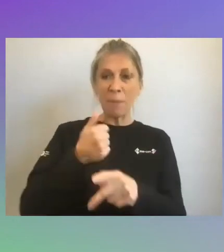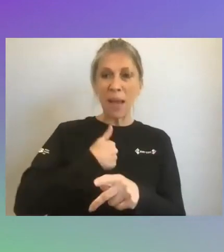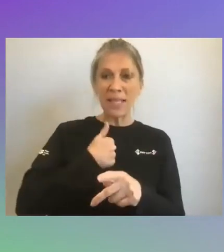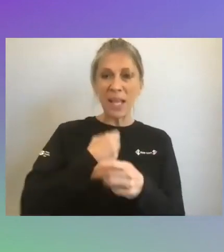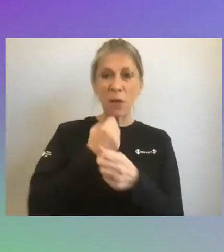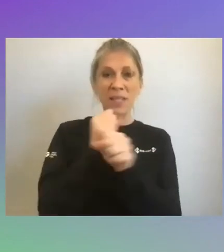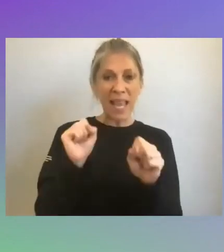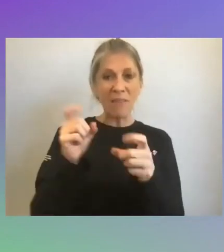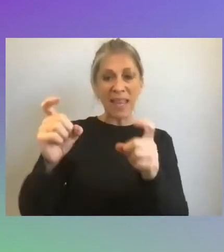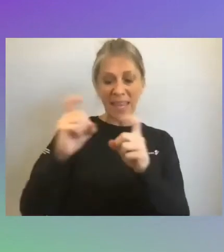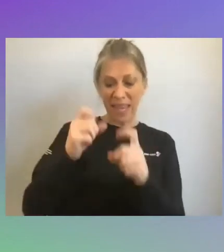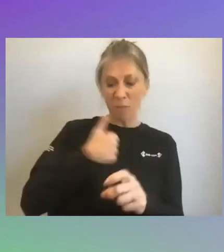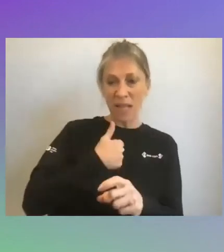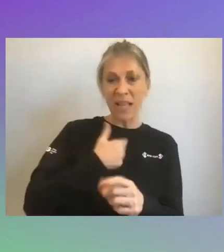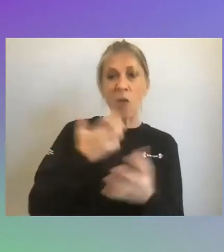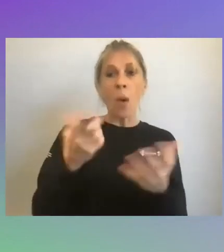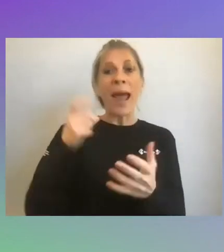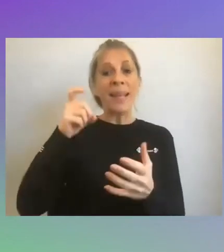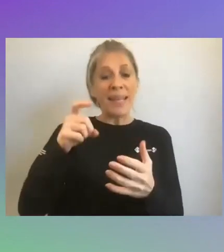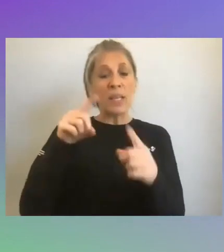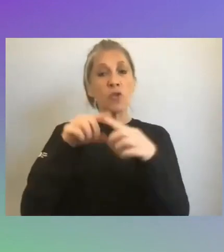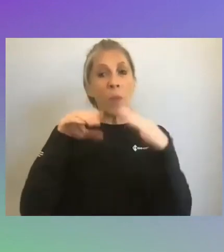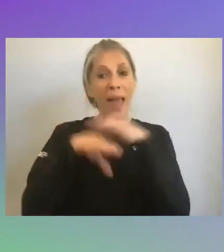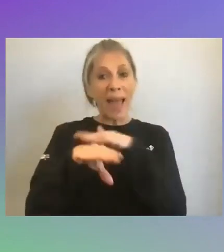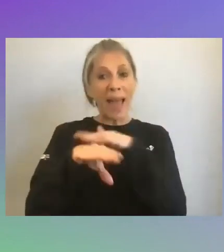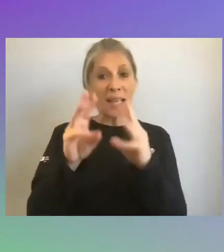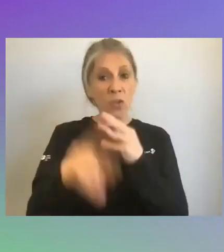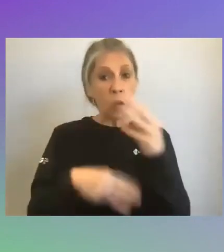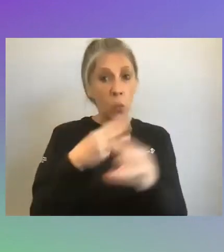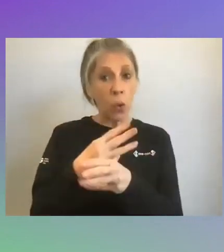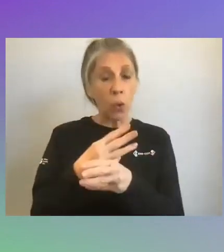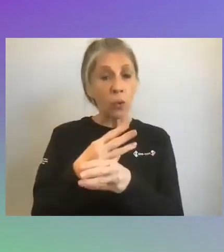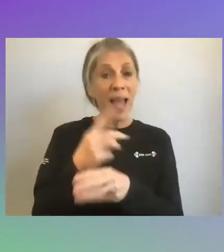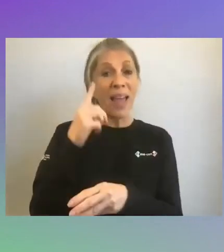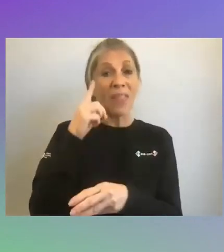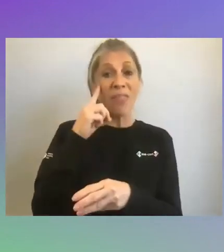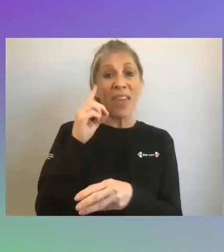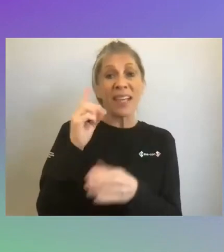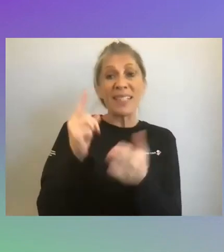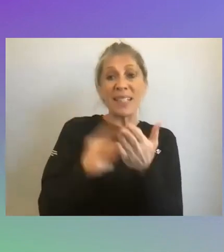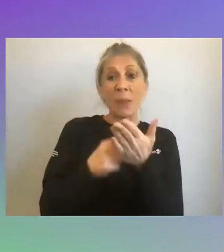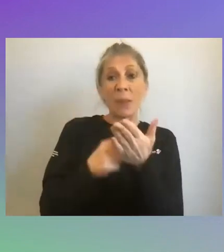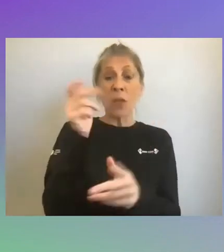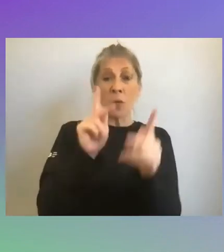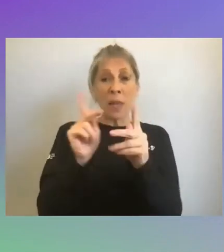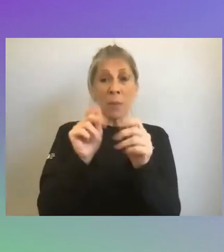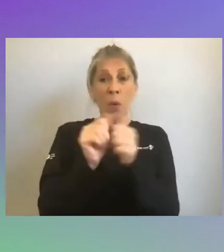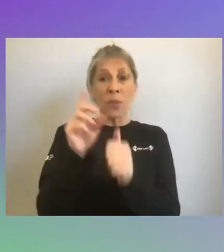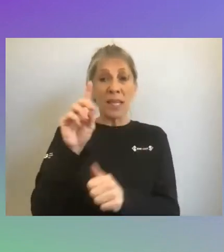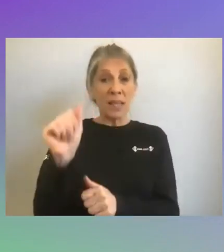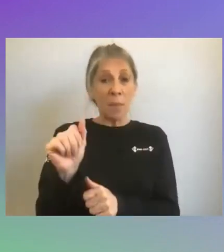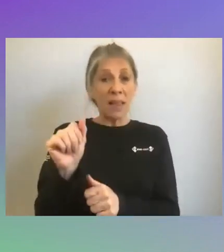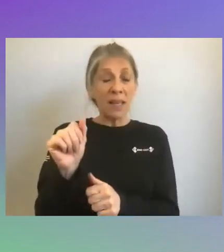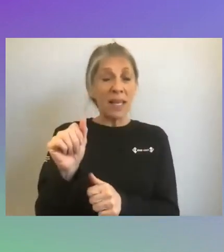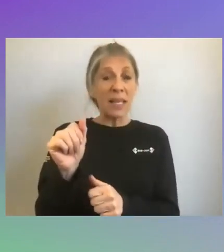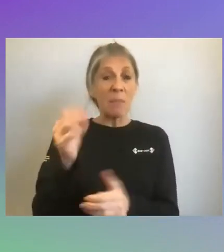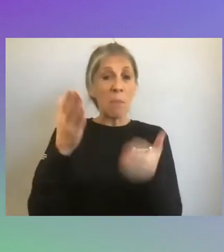myself what I needed to access the world. Uh, and I think that sometimes other people with disabilities, they, they may be